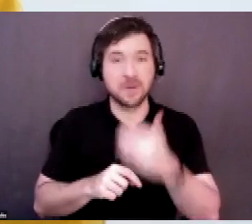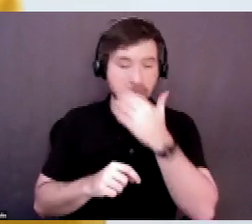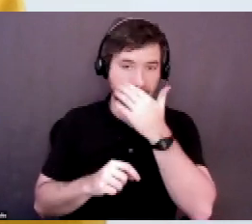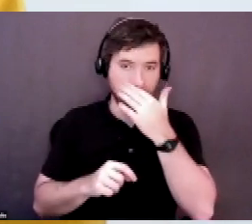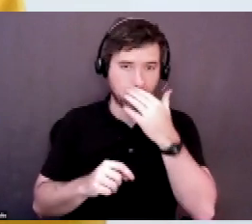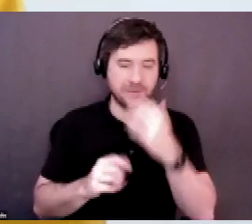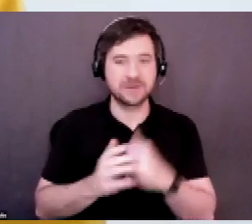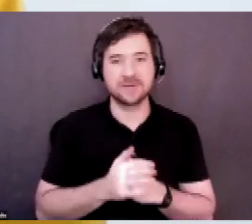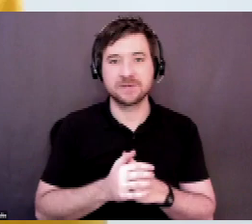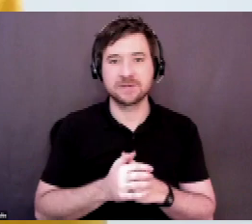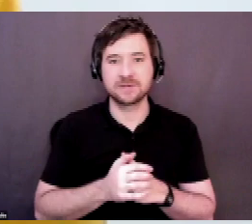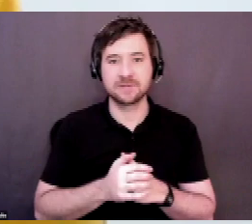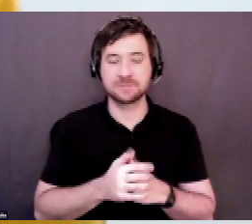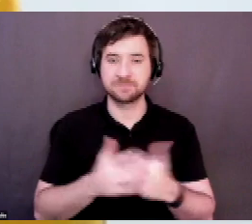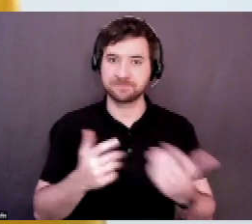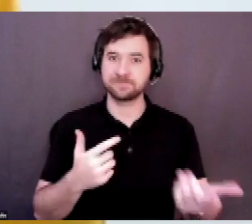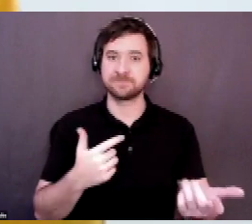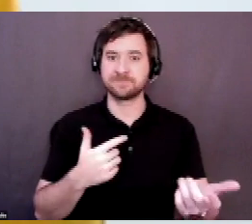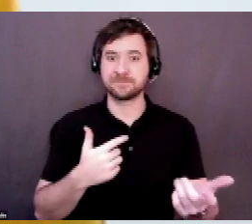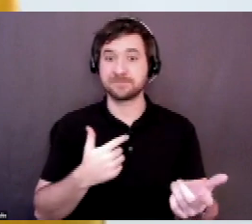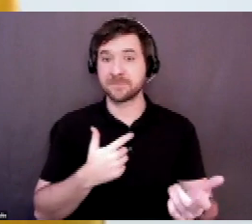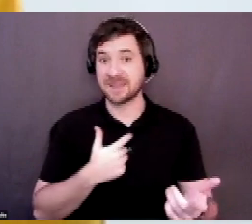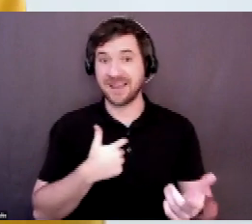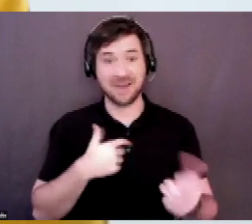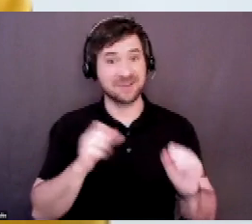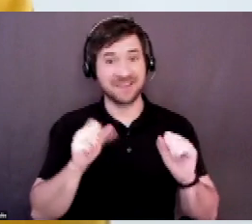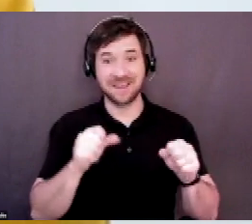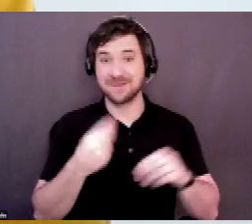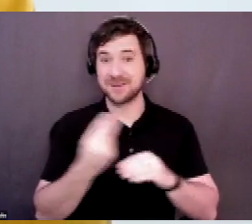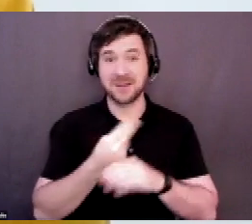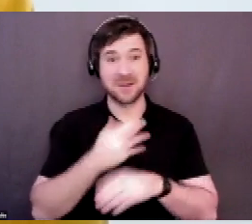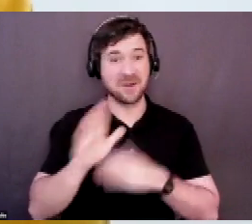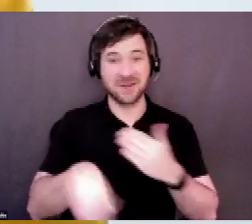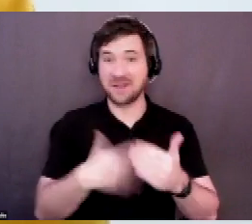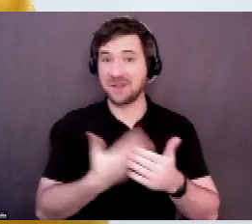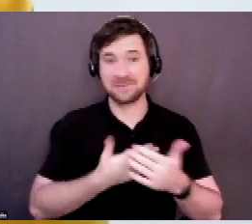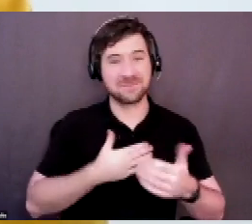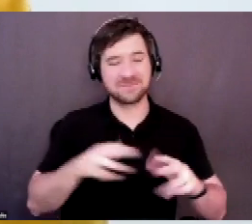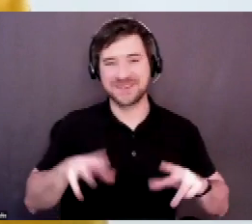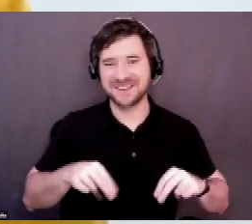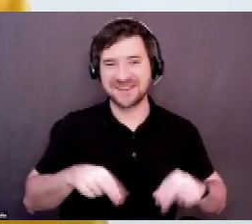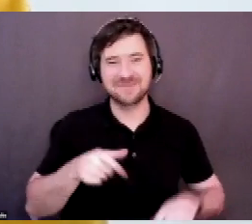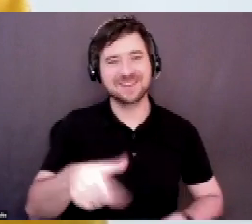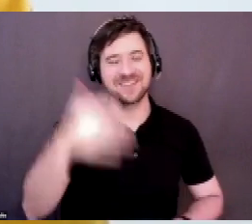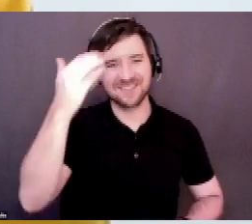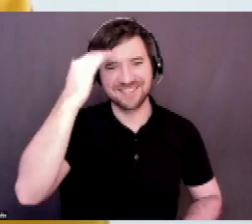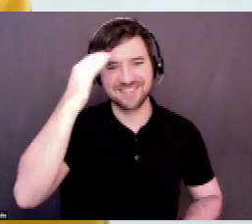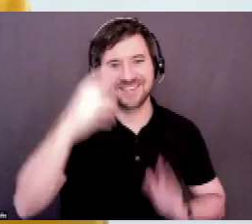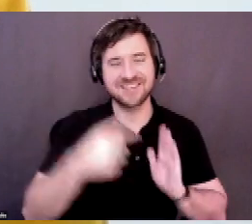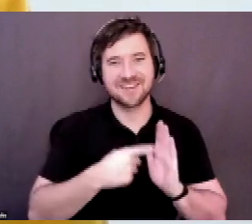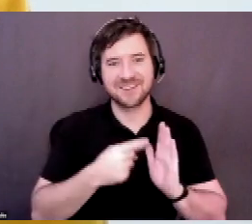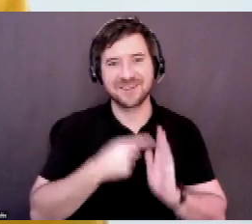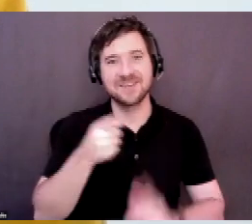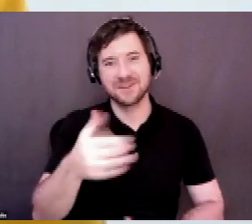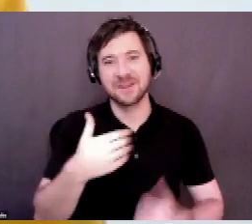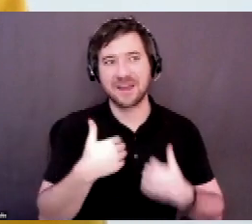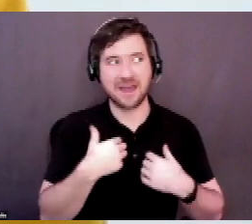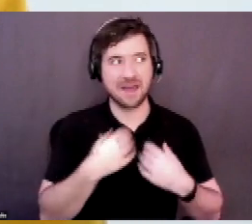time where I was able to get through all my diapers. Sometimes when you have an overflow of newborn diapers,